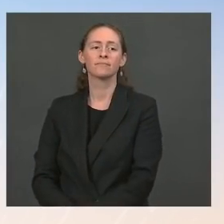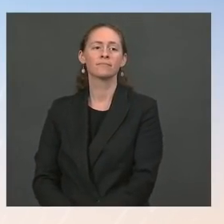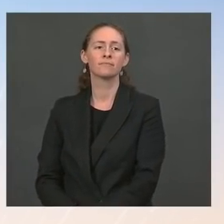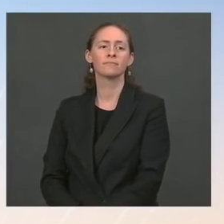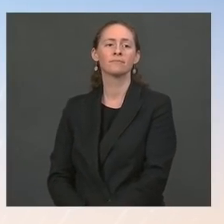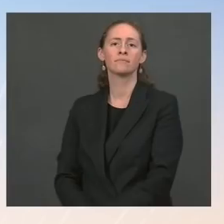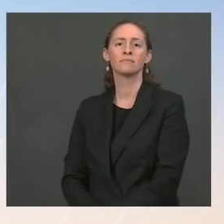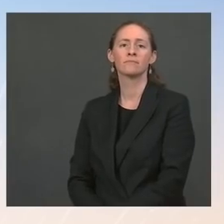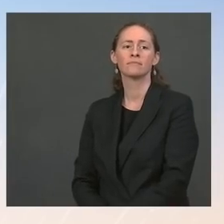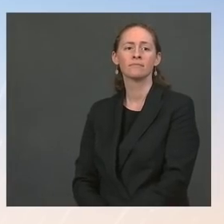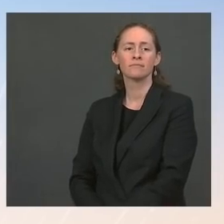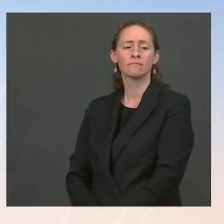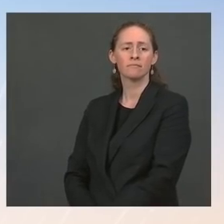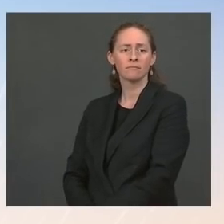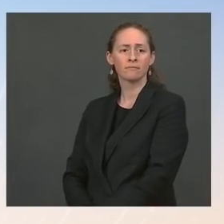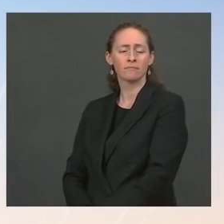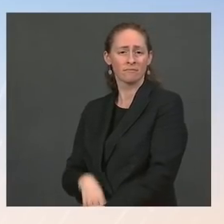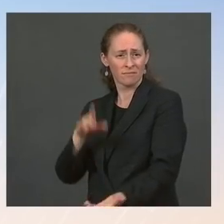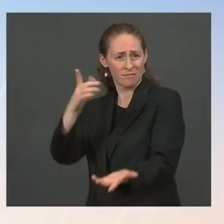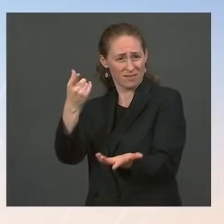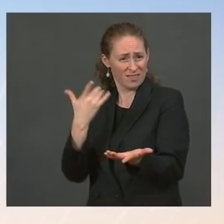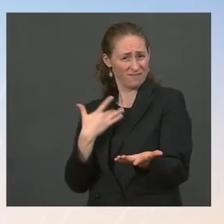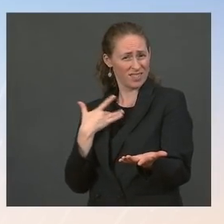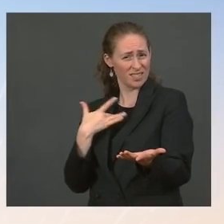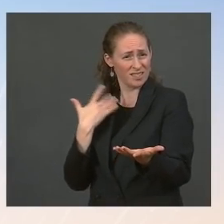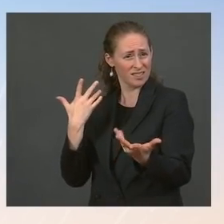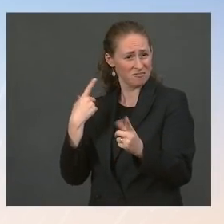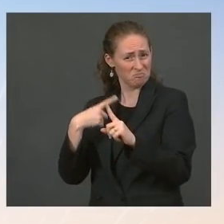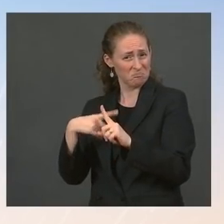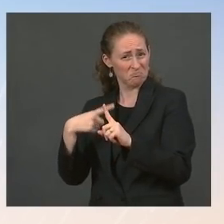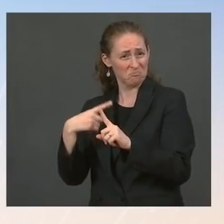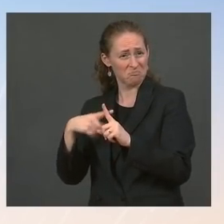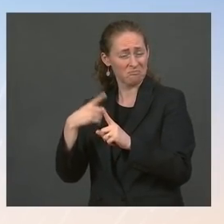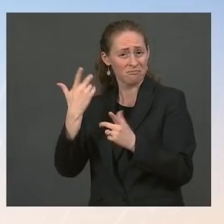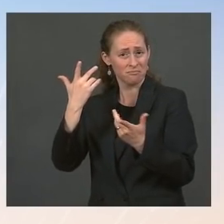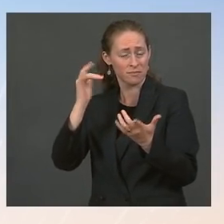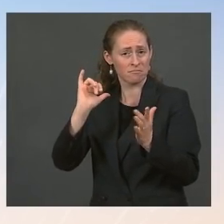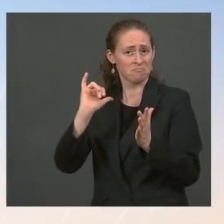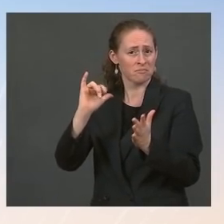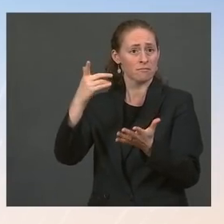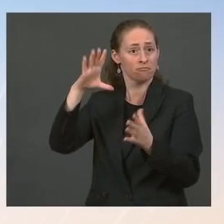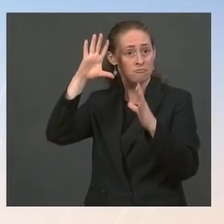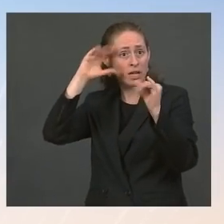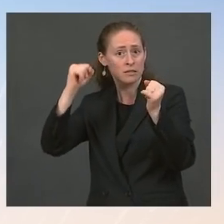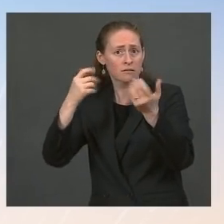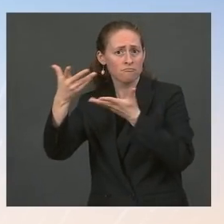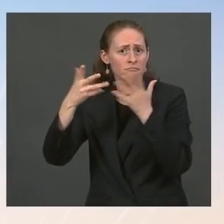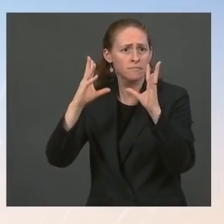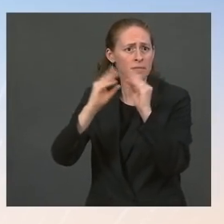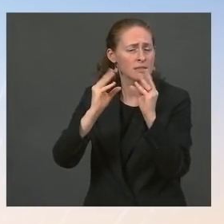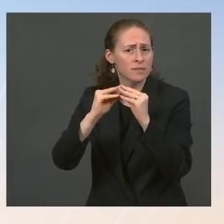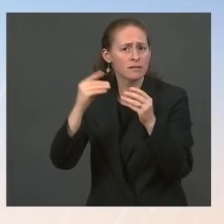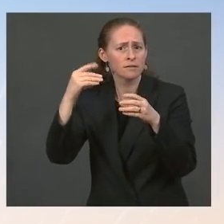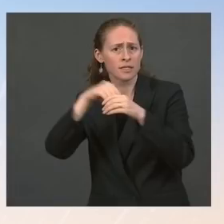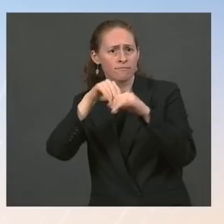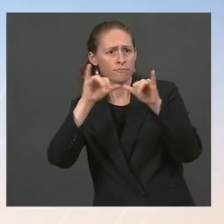that you're encouraged by the accelerated pace of talks on infrastructure. What changed? Is there something that's different now?